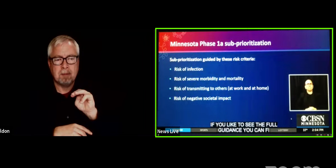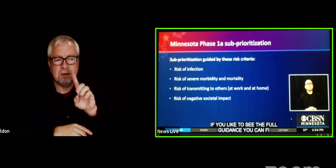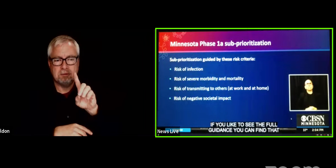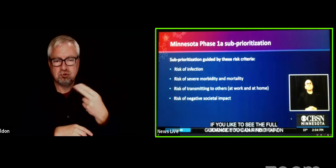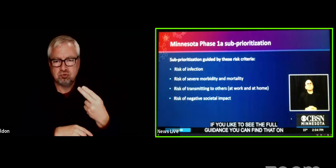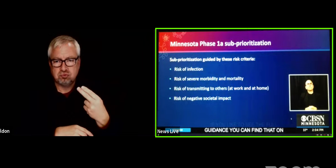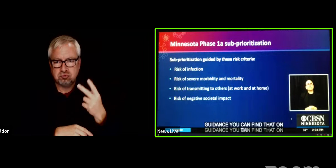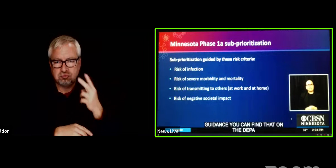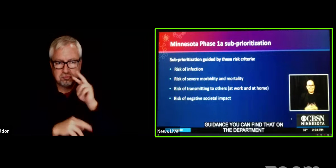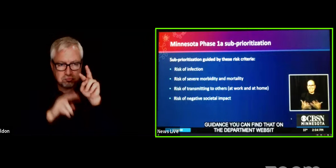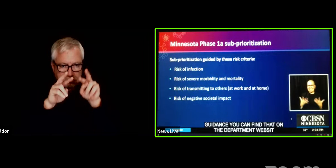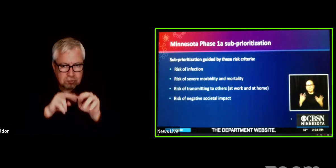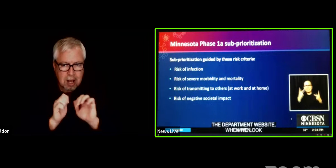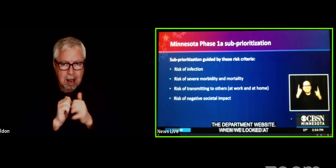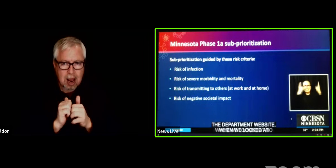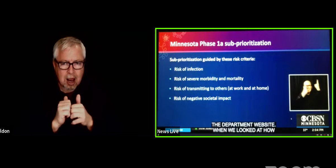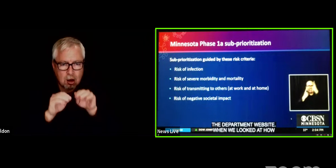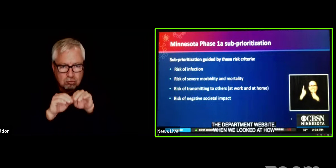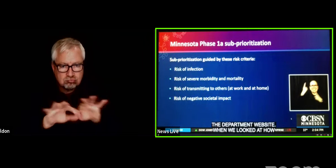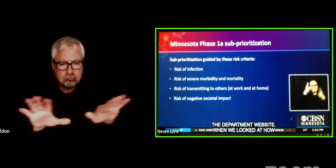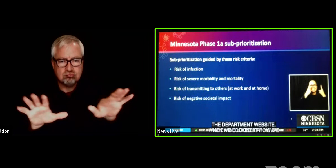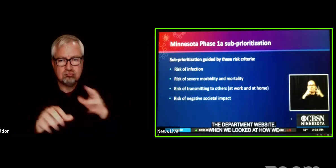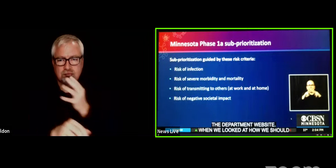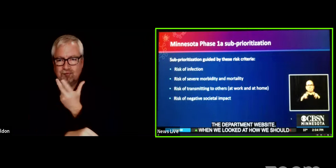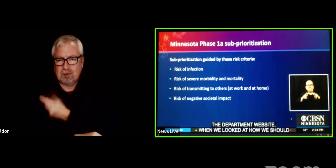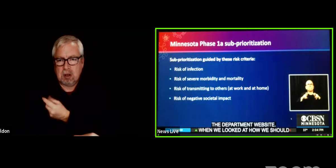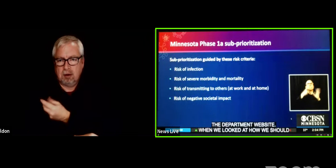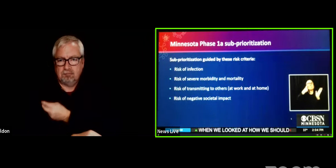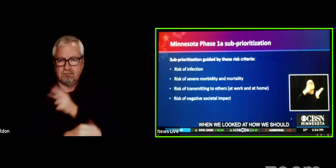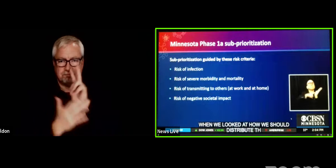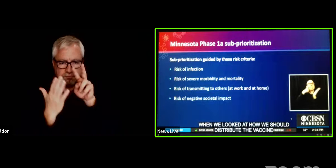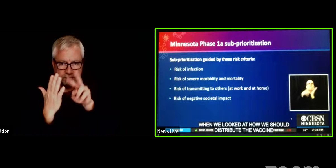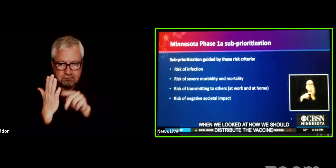TWO FACTORS THAT WE LOOKED AT. FIRST OF ALL, WE LOOKED AT THE NUMBER OF HEALTH